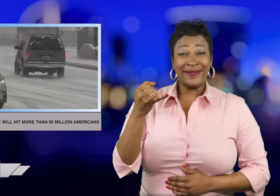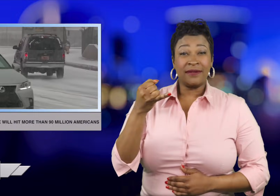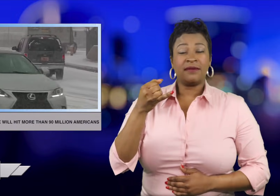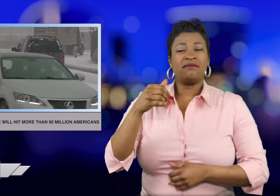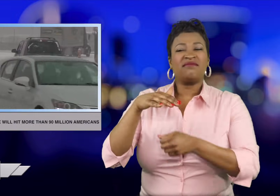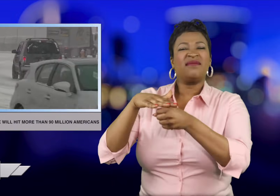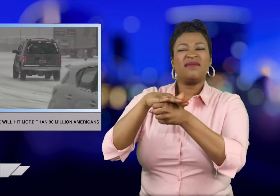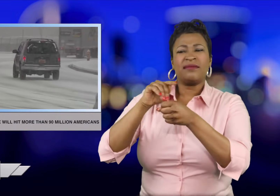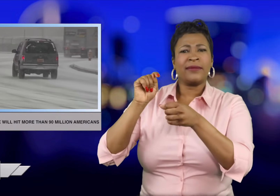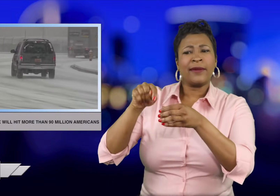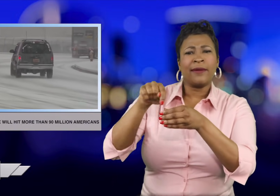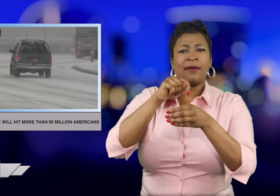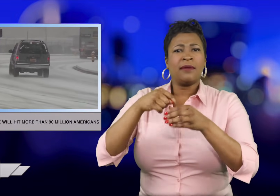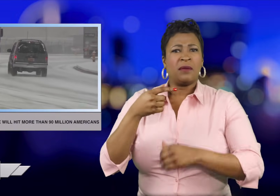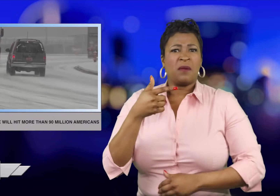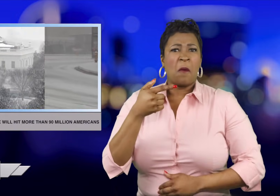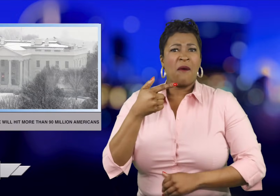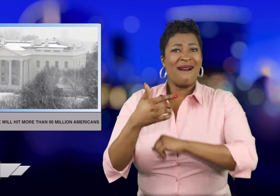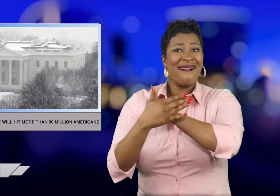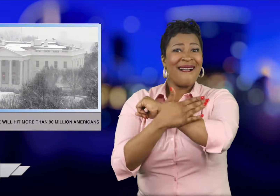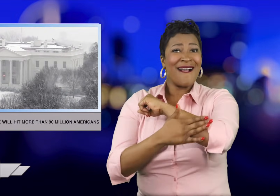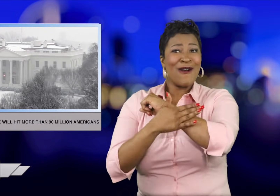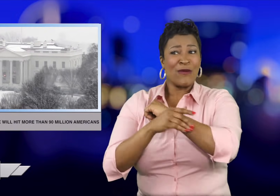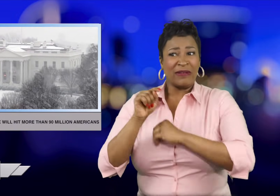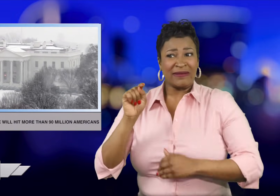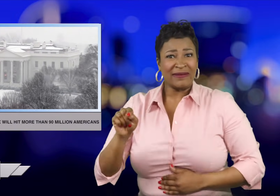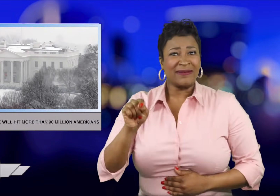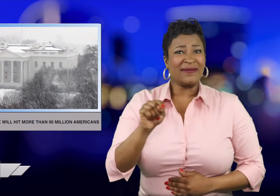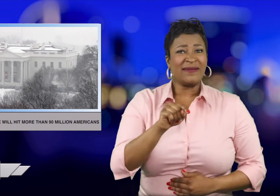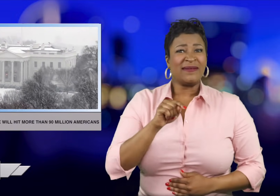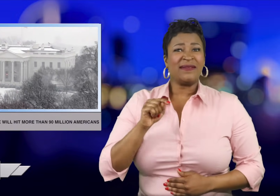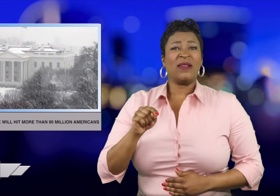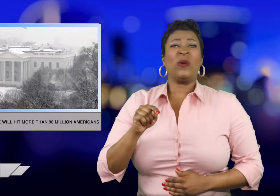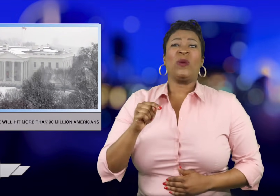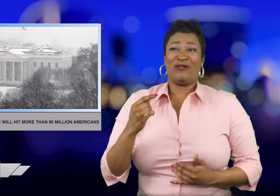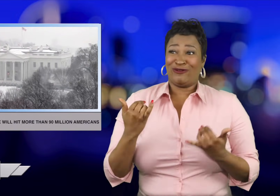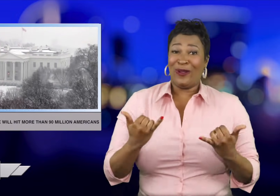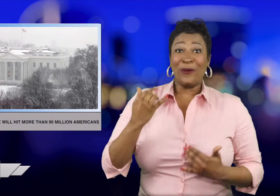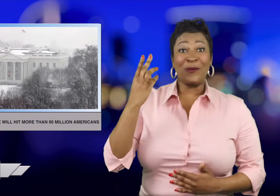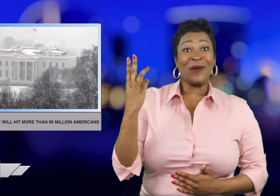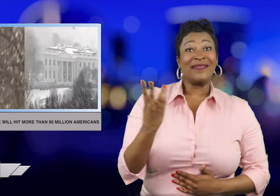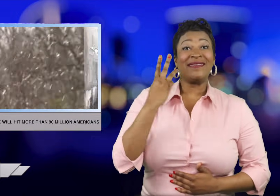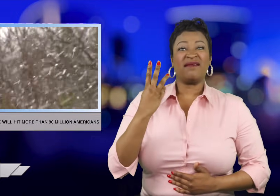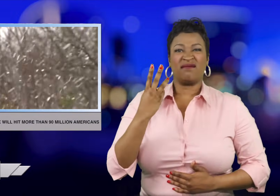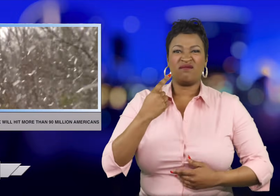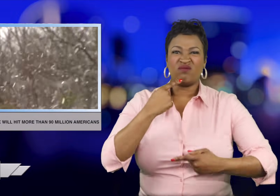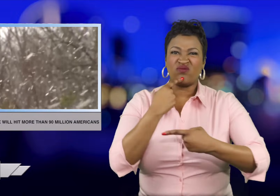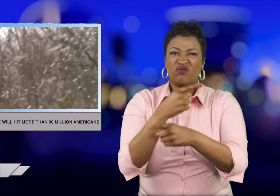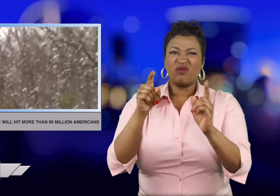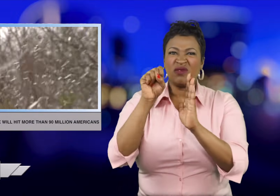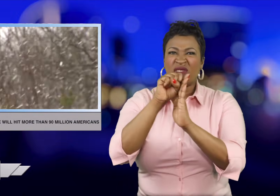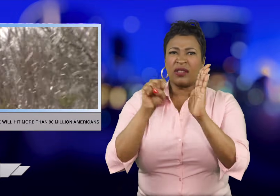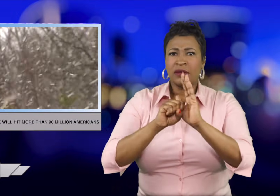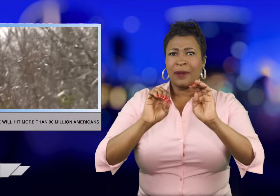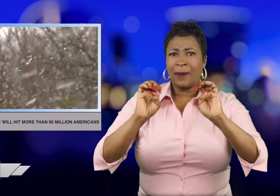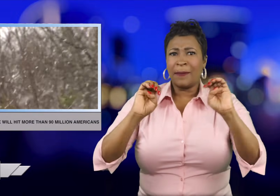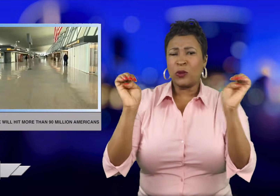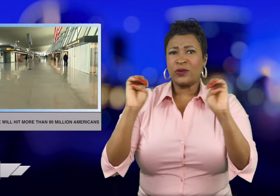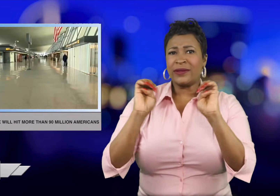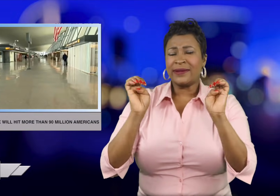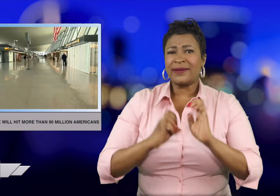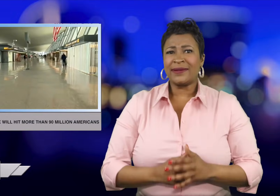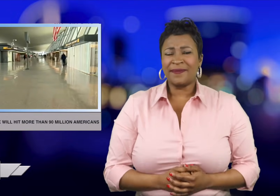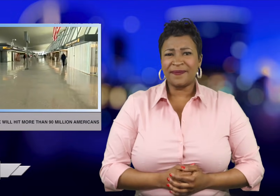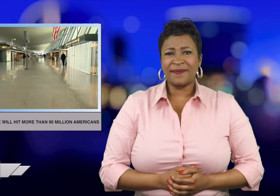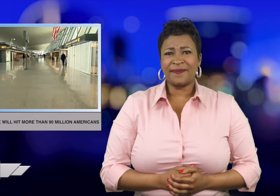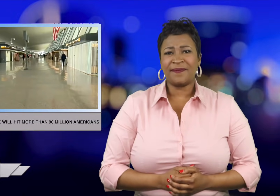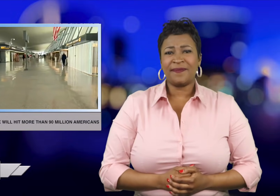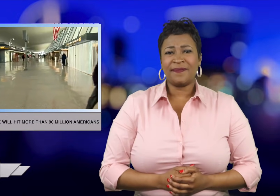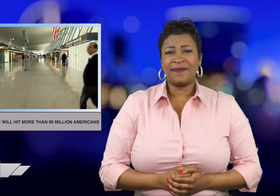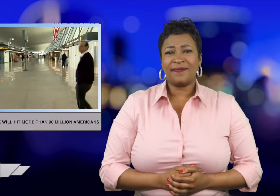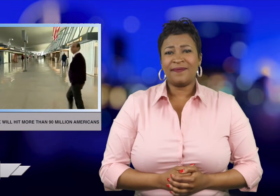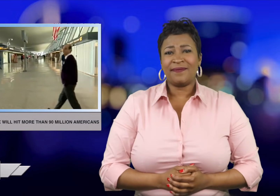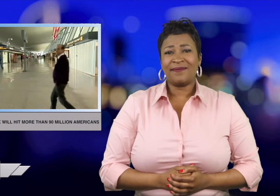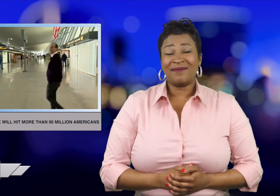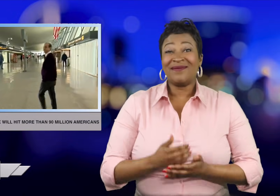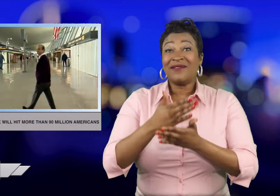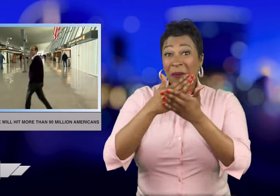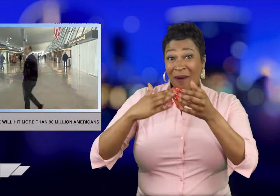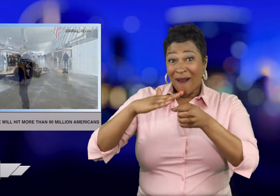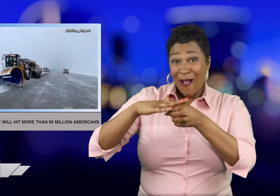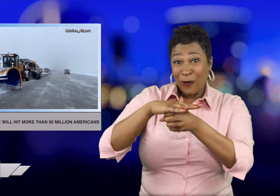A state of emergency is declared for Wednesday for all of New Jersey's 21 counties.